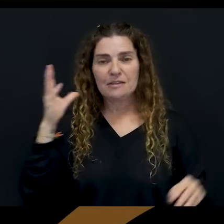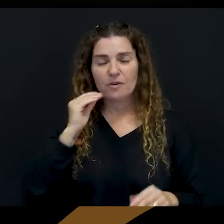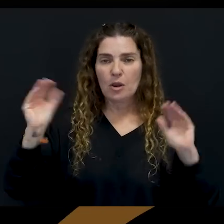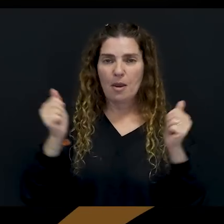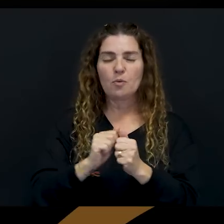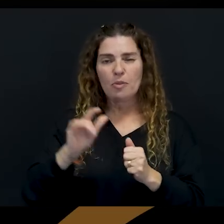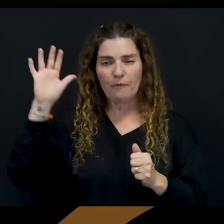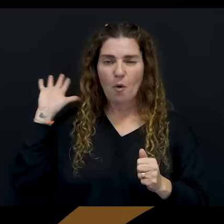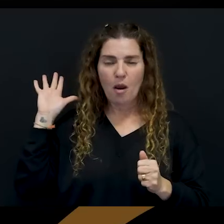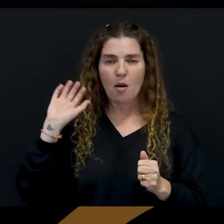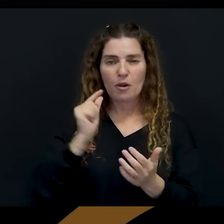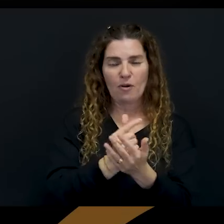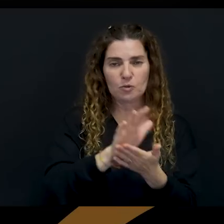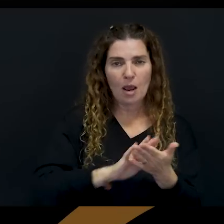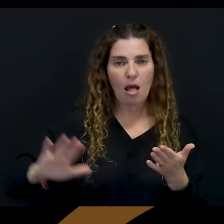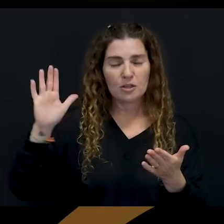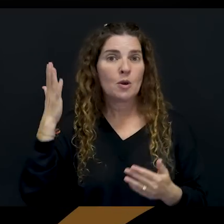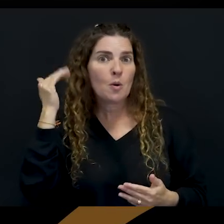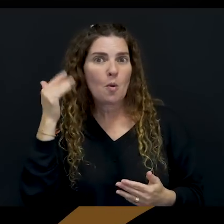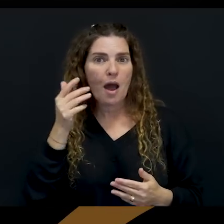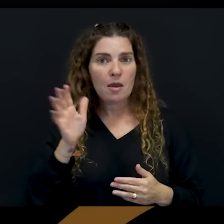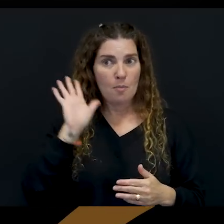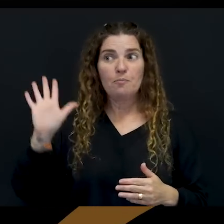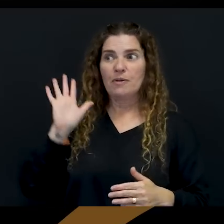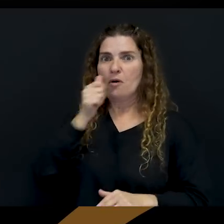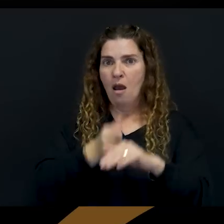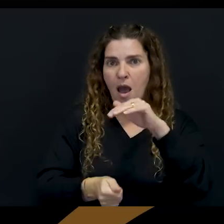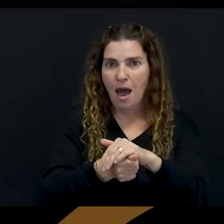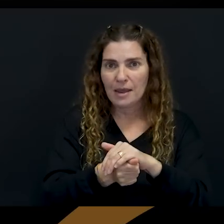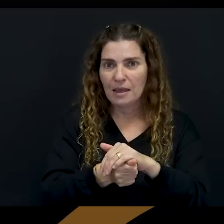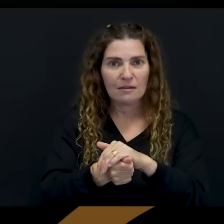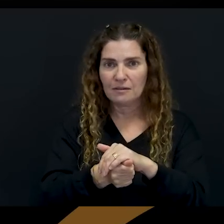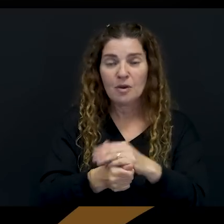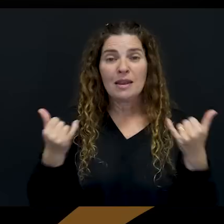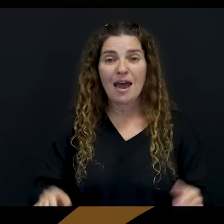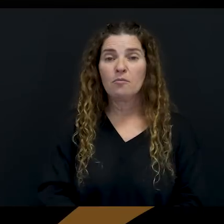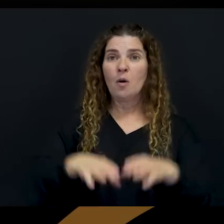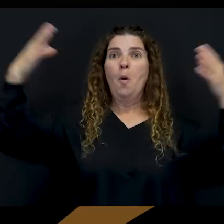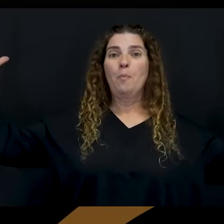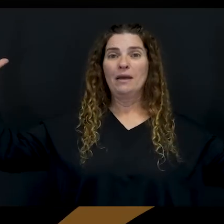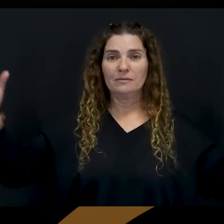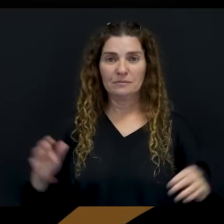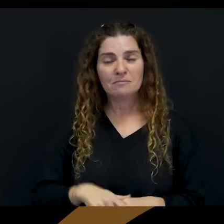You see, hiding my disability was no longer an option. By this point, my eye disease had progressed to the point